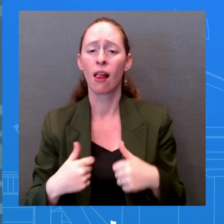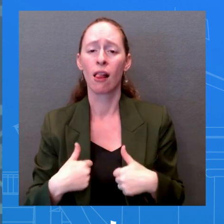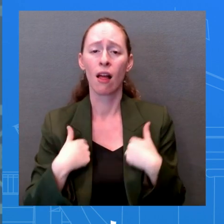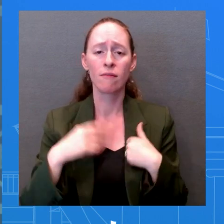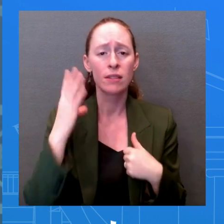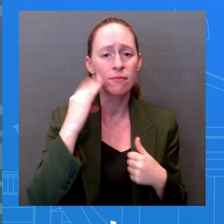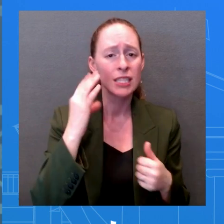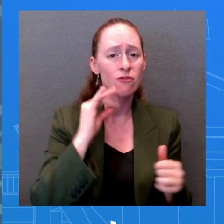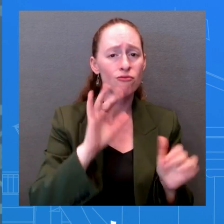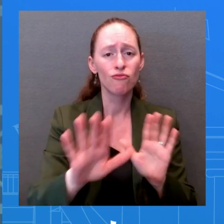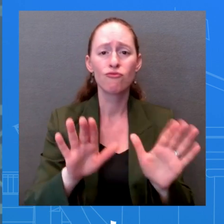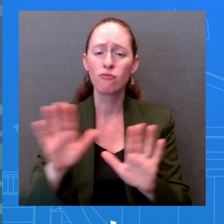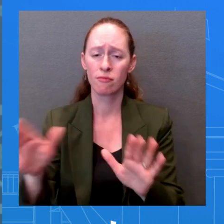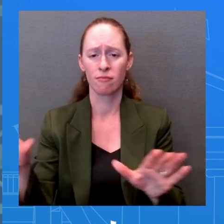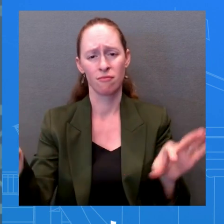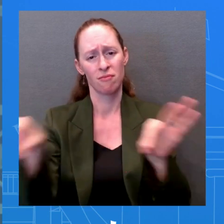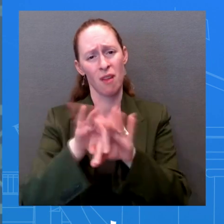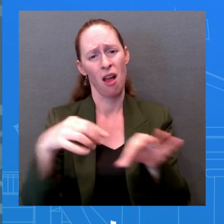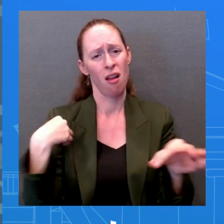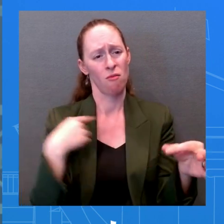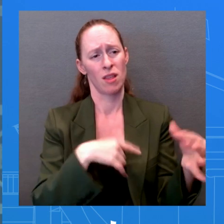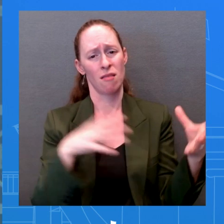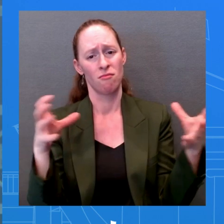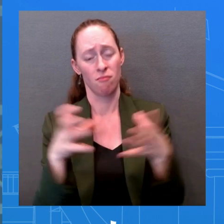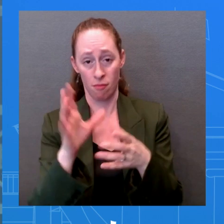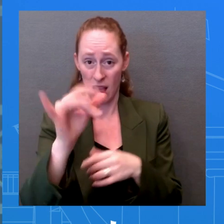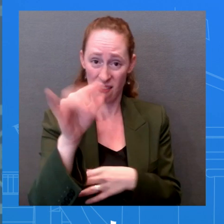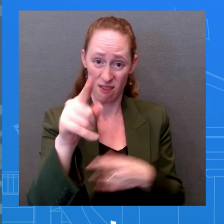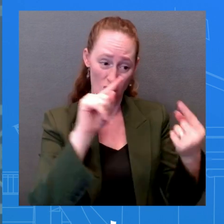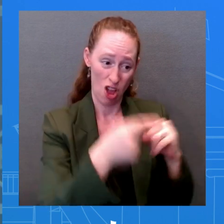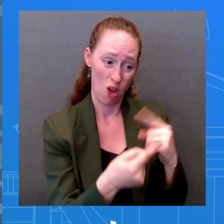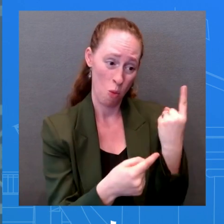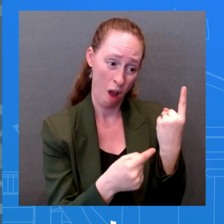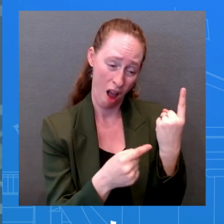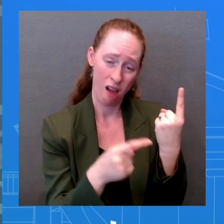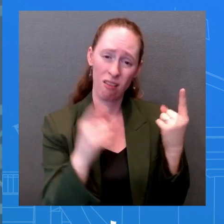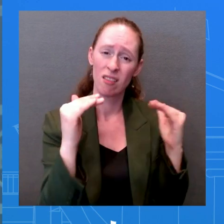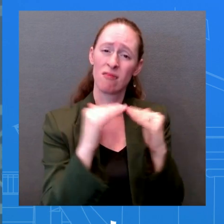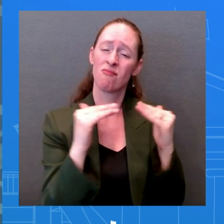and the President will talk more this afternoon about it -- that the administration's civic, faith,